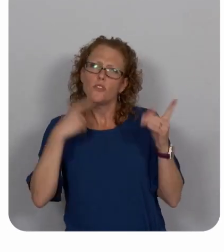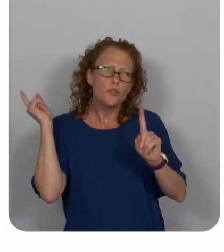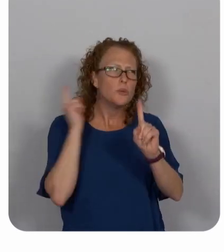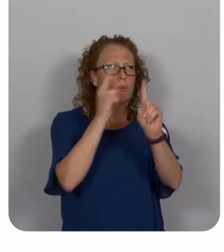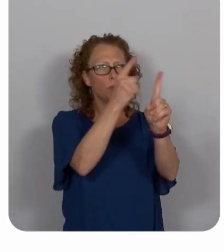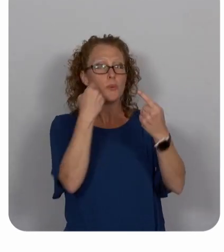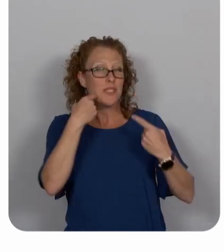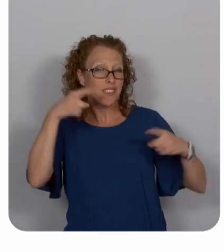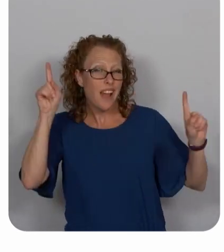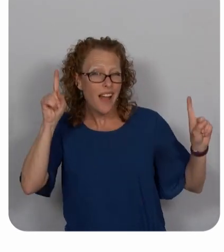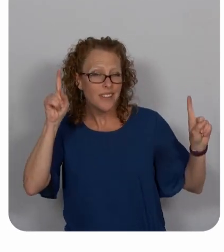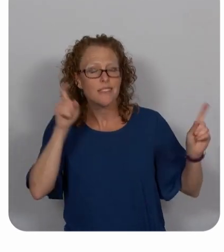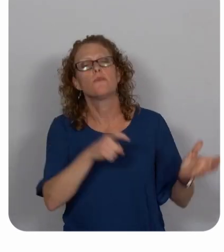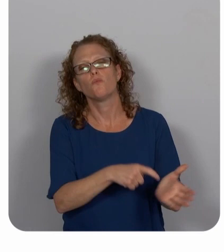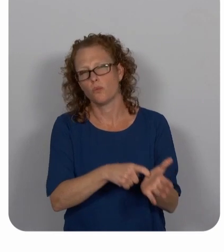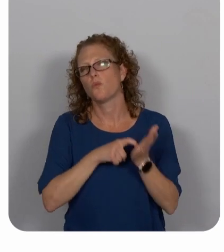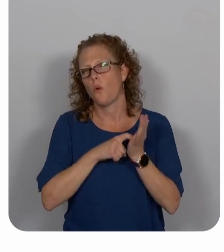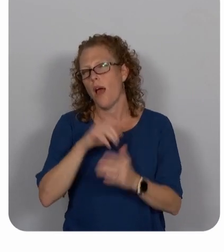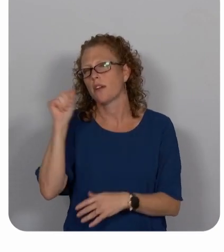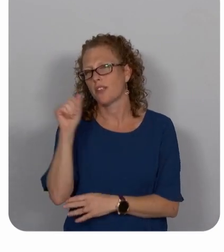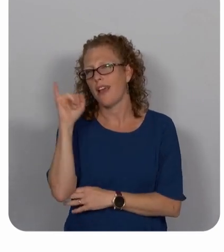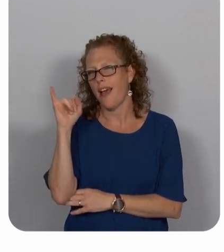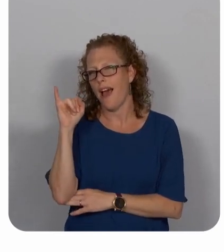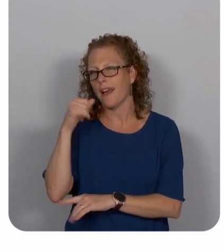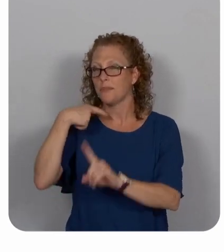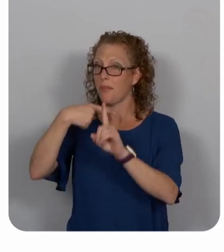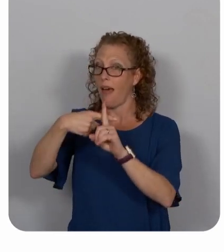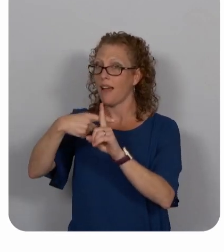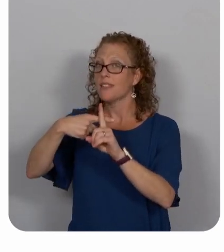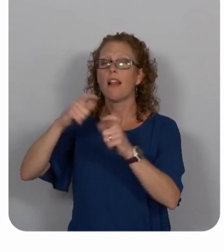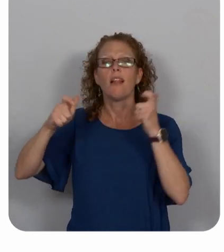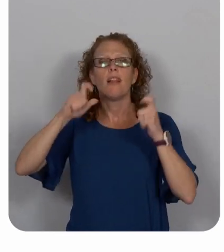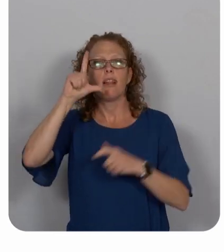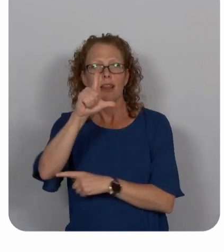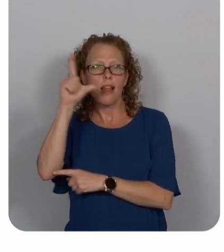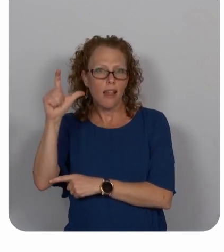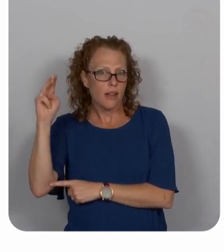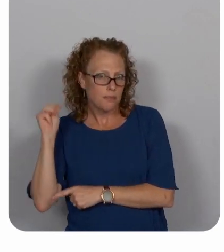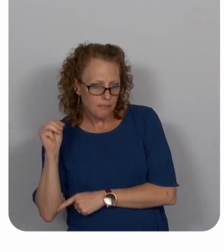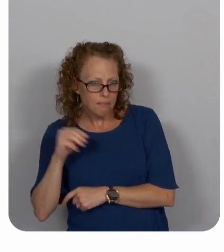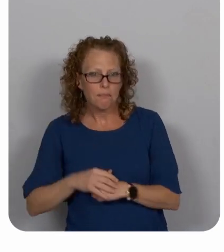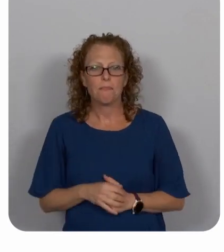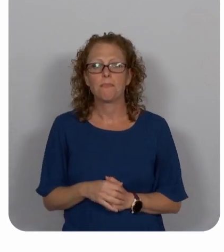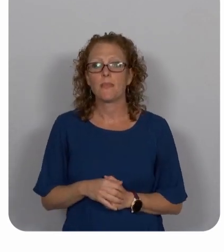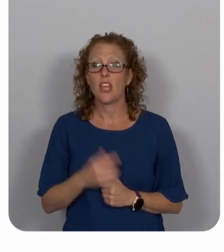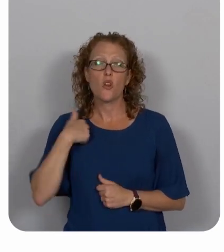and large language models. We wanted to leverage the power of AI to provide